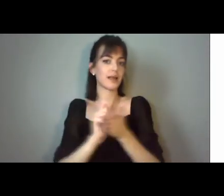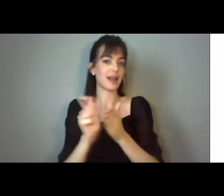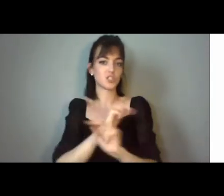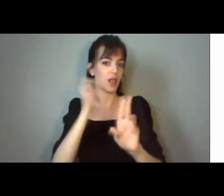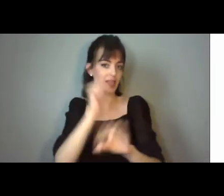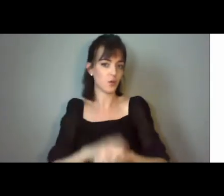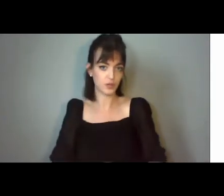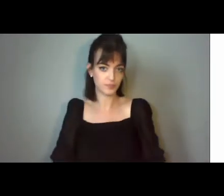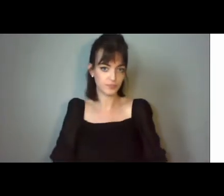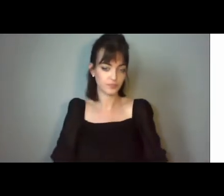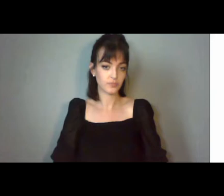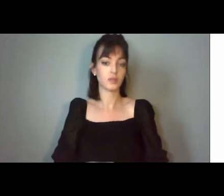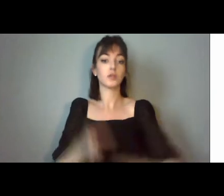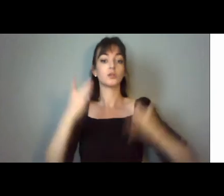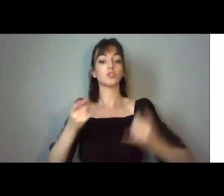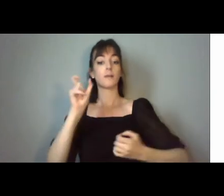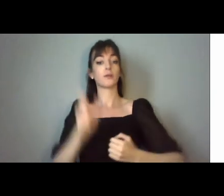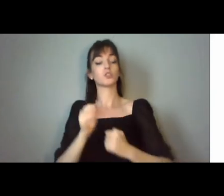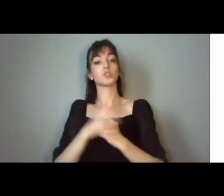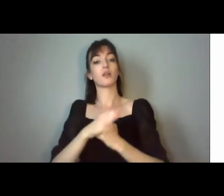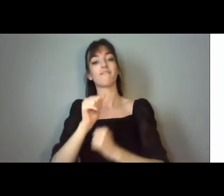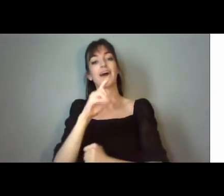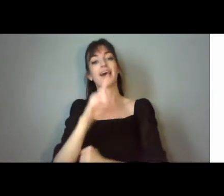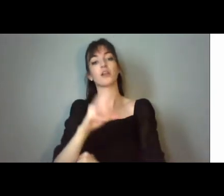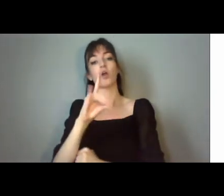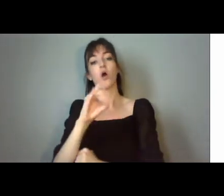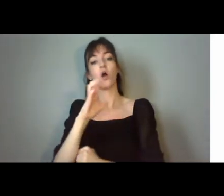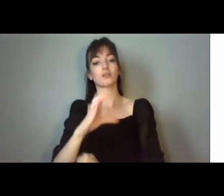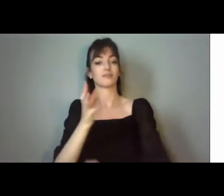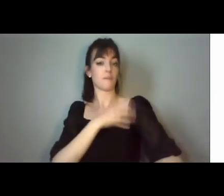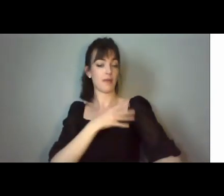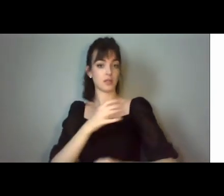The chair of the Ad Hoc Committee that was charged with negotiating the convention